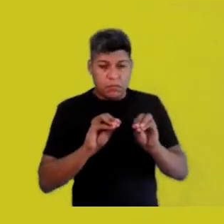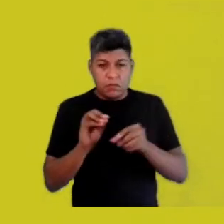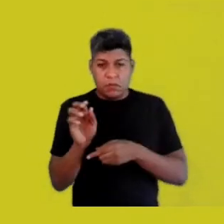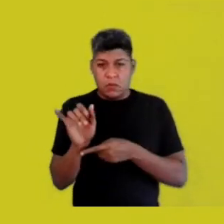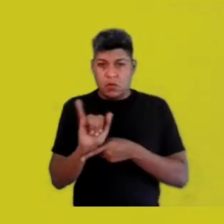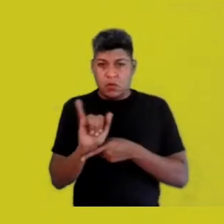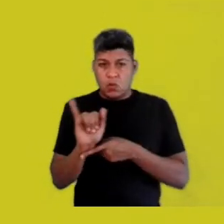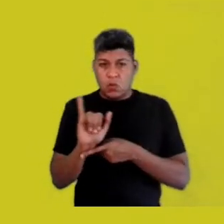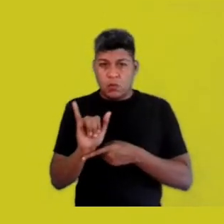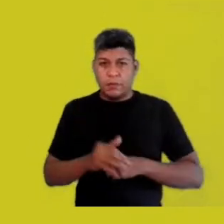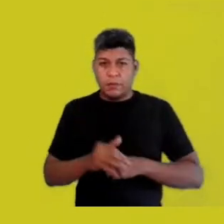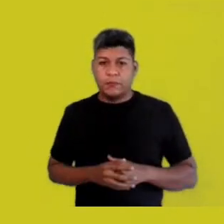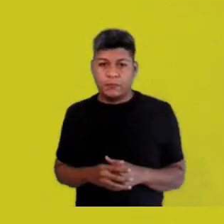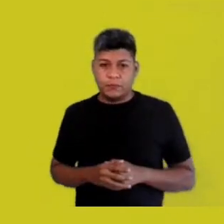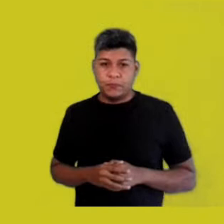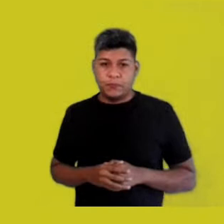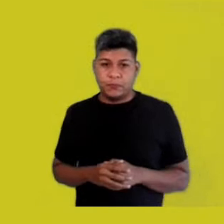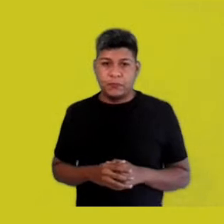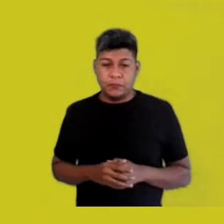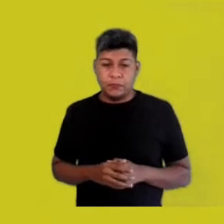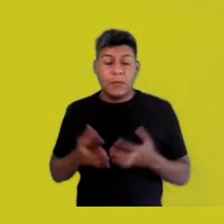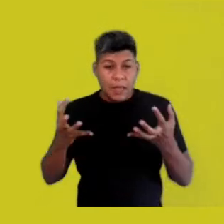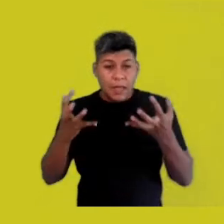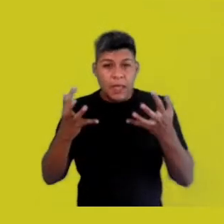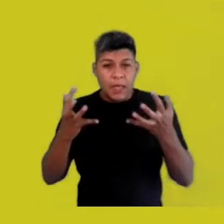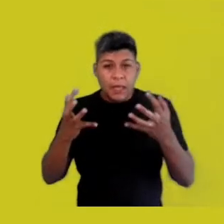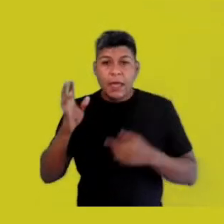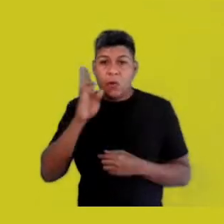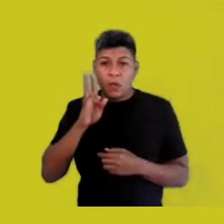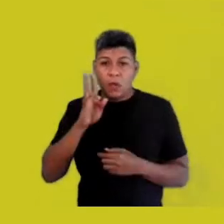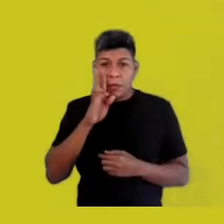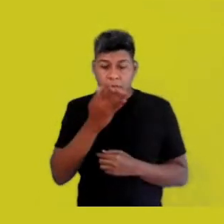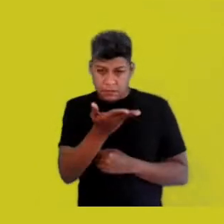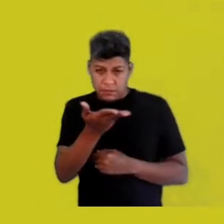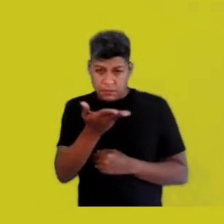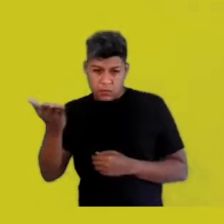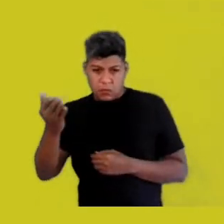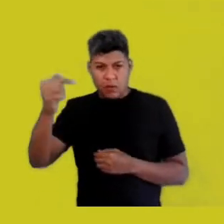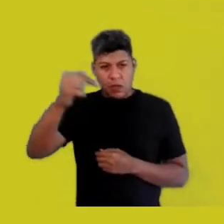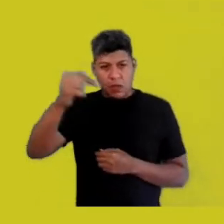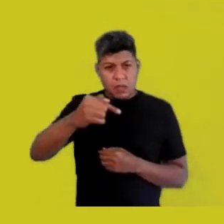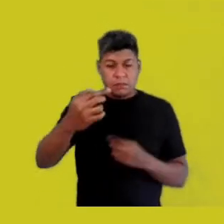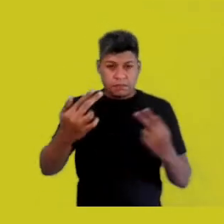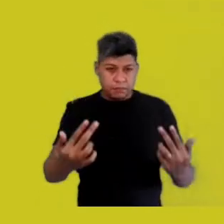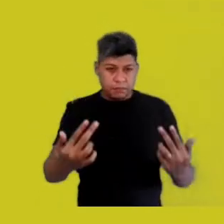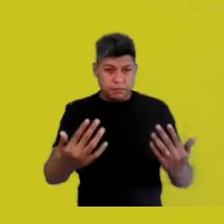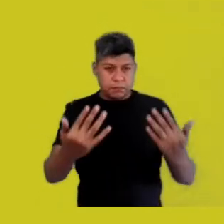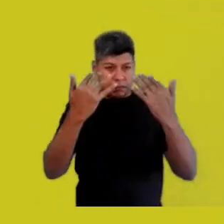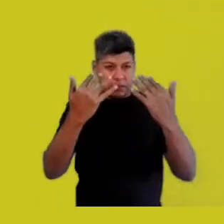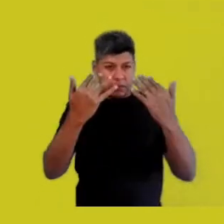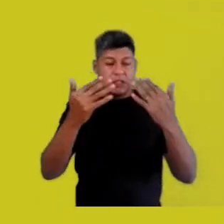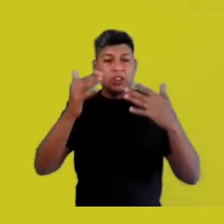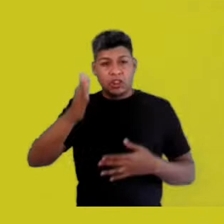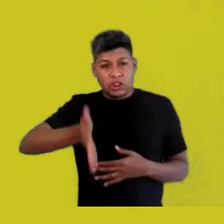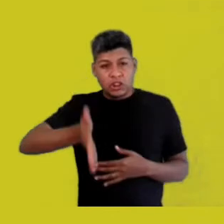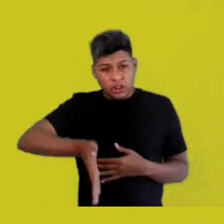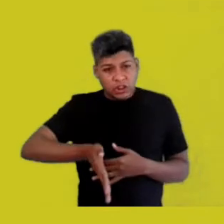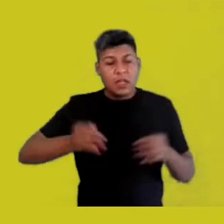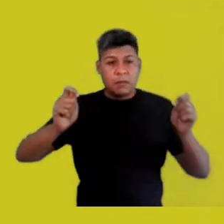I’d like to remind everyone they can use right away the chatroom